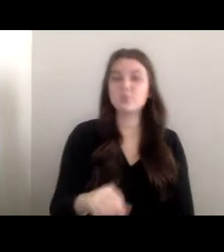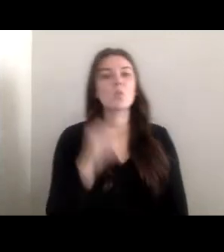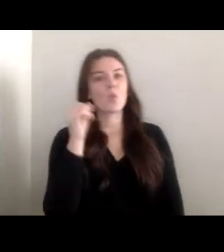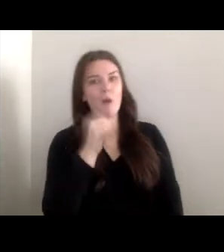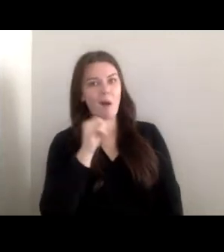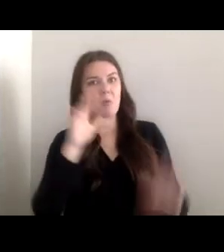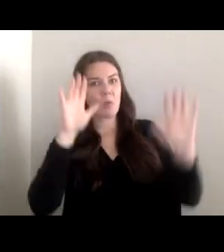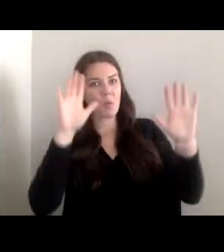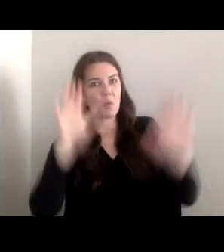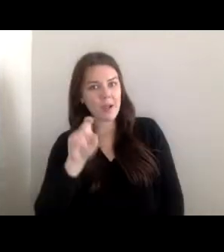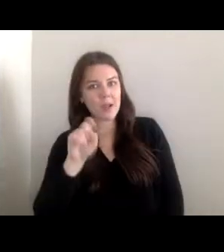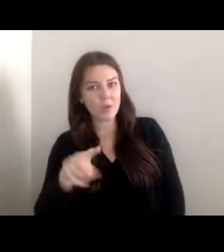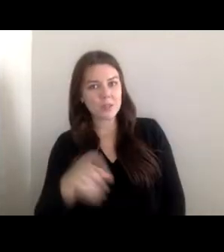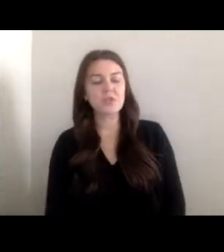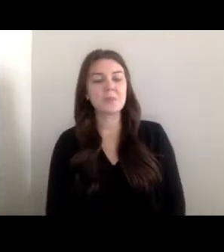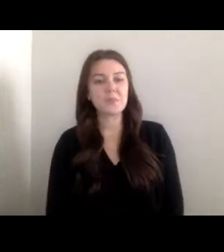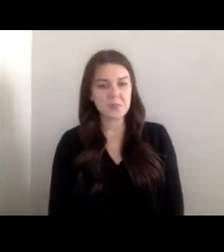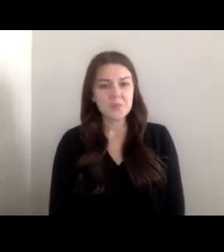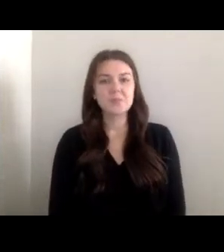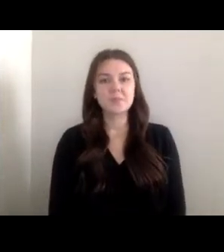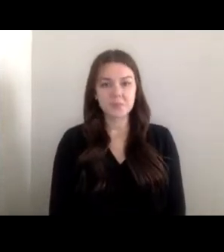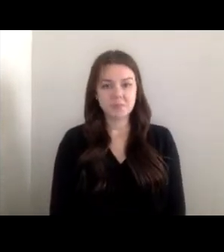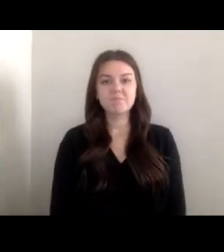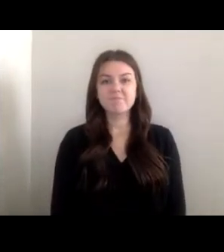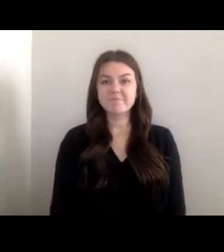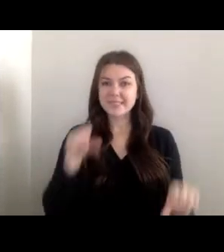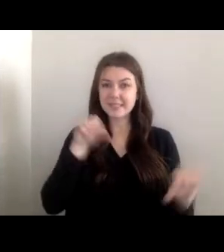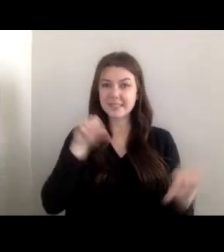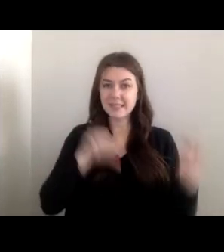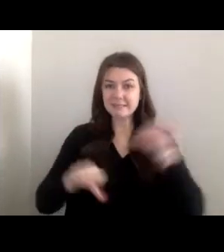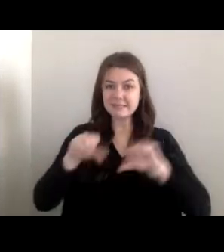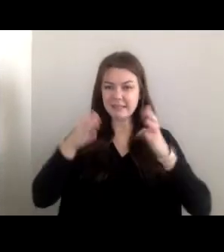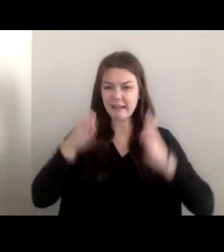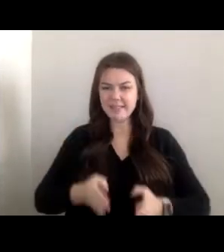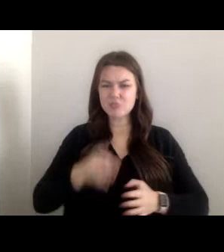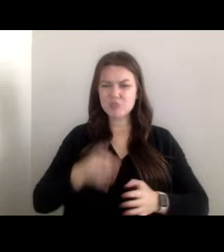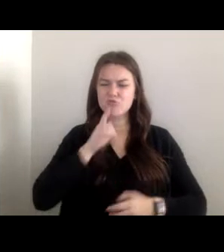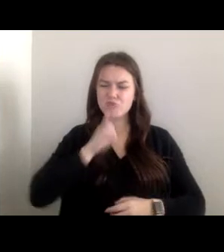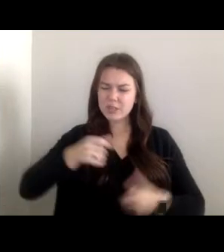And that is something that we as scientists are really trying to understand.